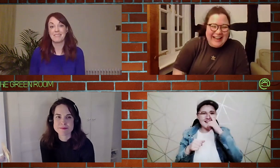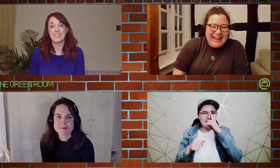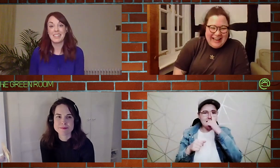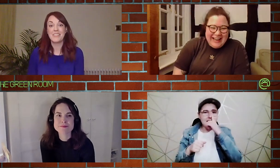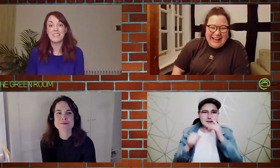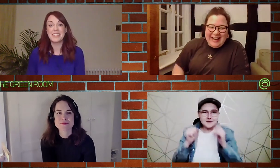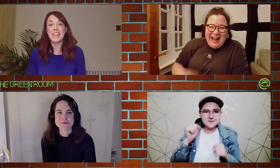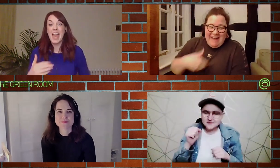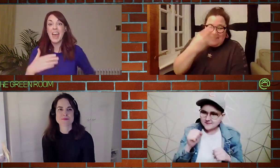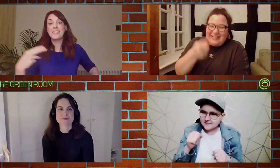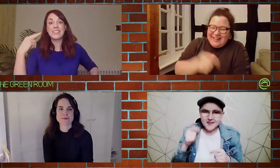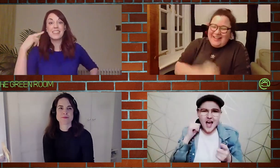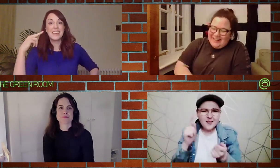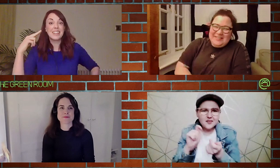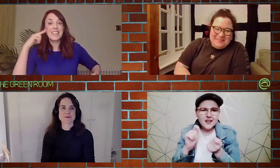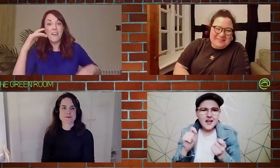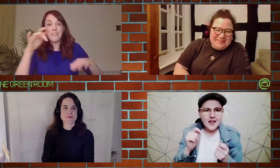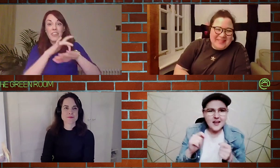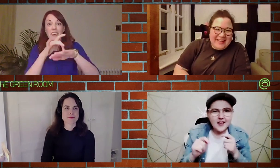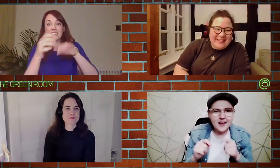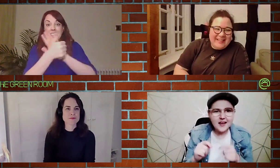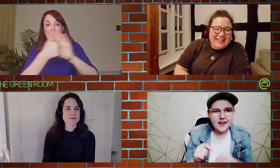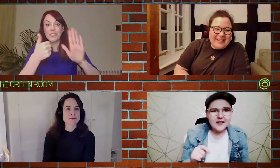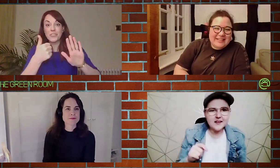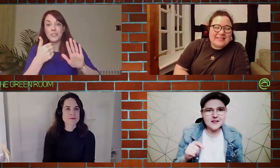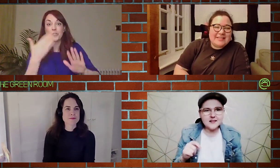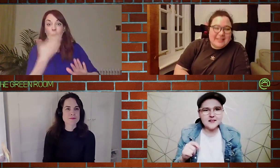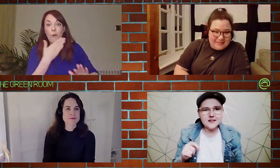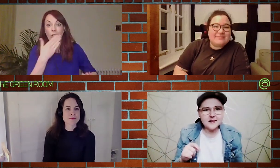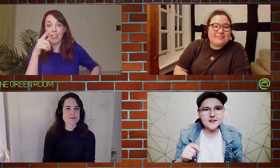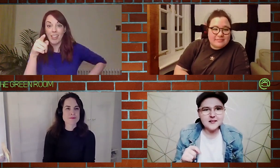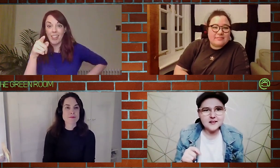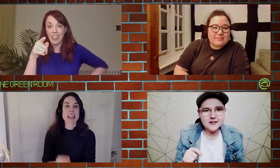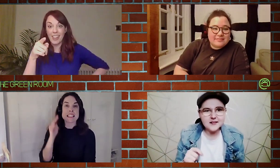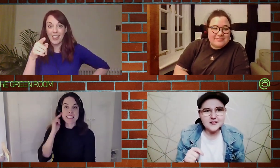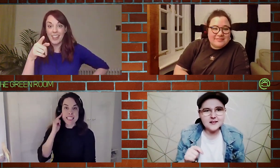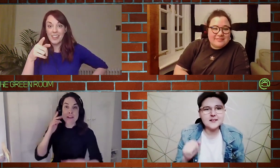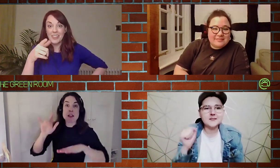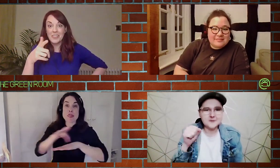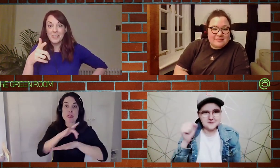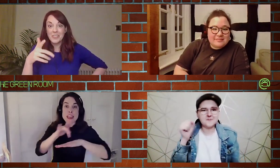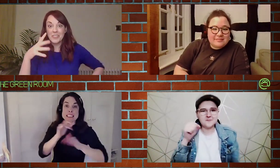yep that's the one. JB: Deaf Theatre Skills School.